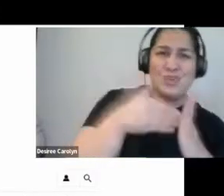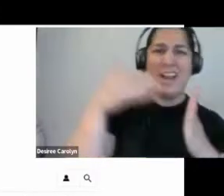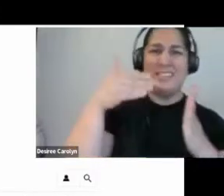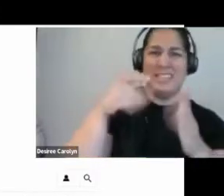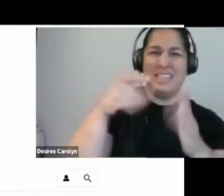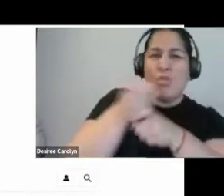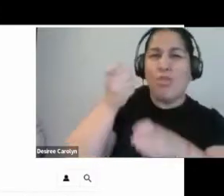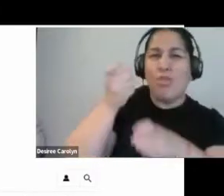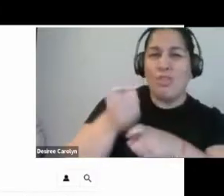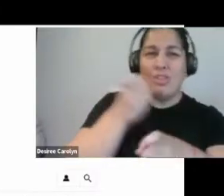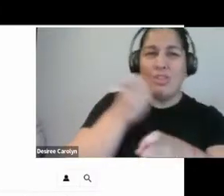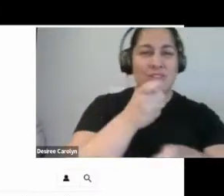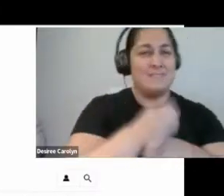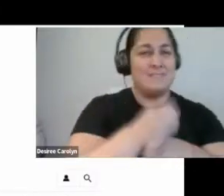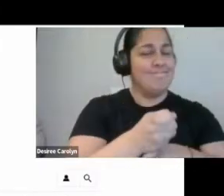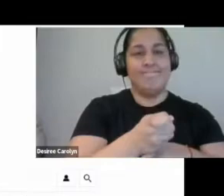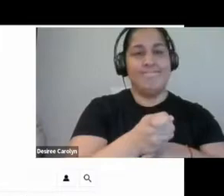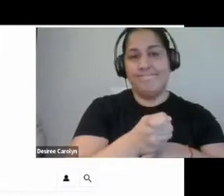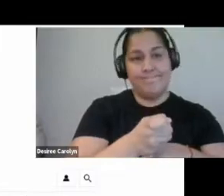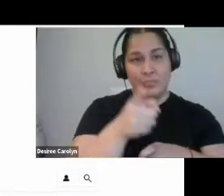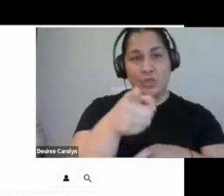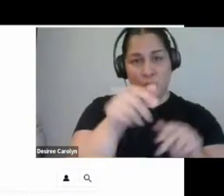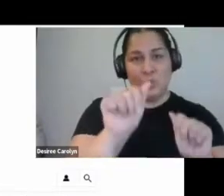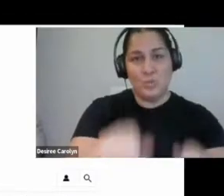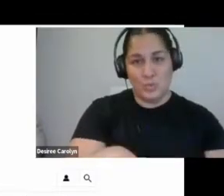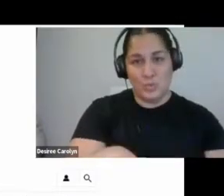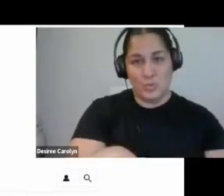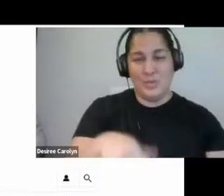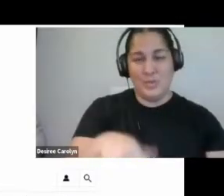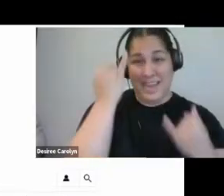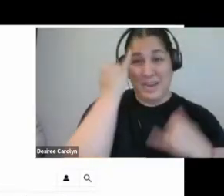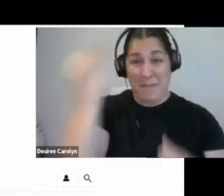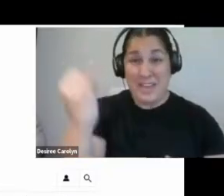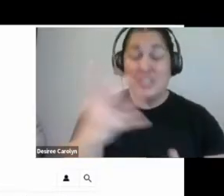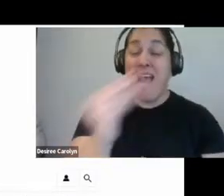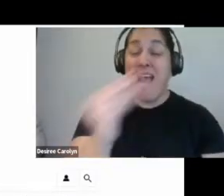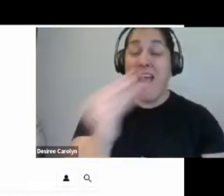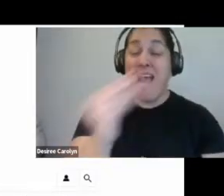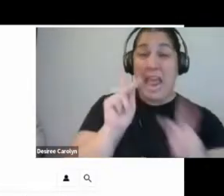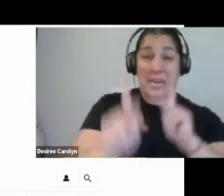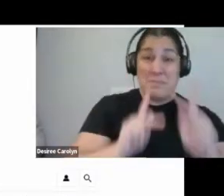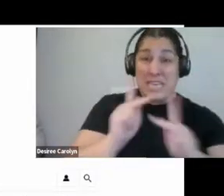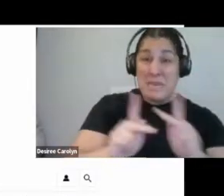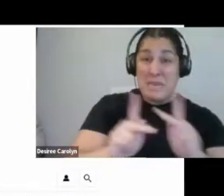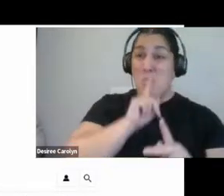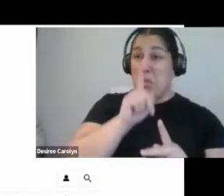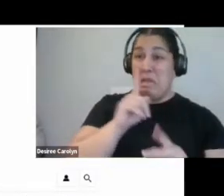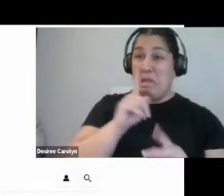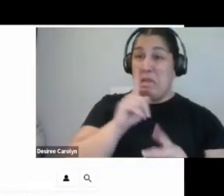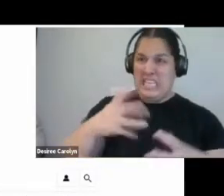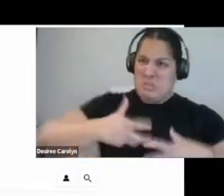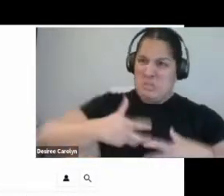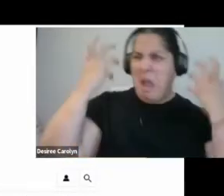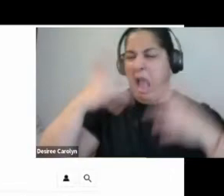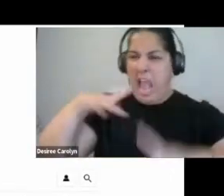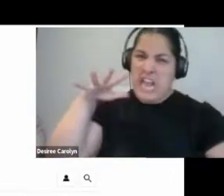very problematic, and people have actually attacked monkeys over monkeypox. It's difficult to